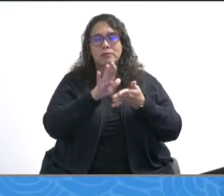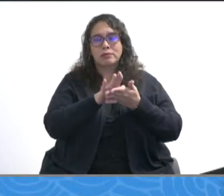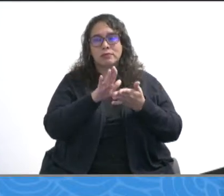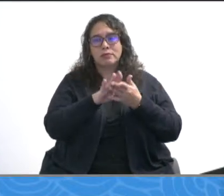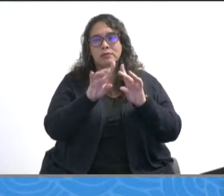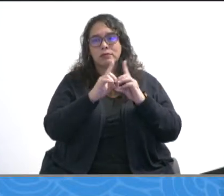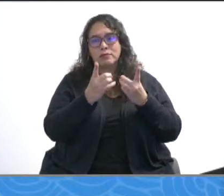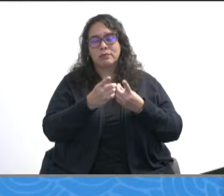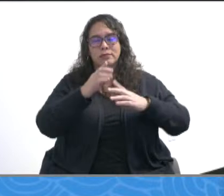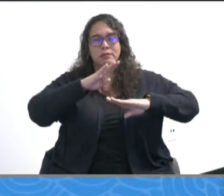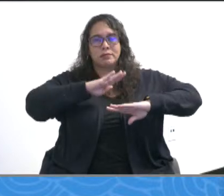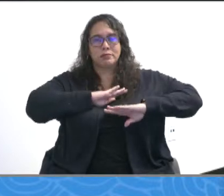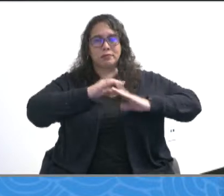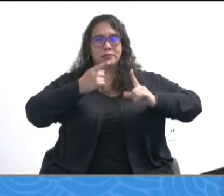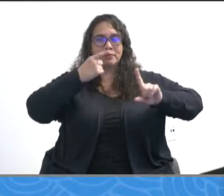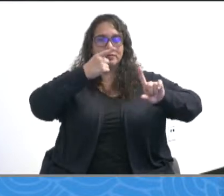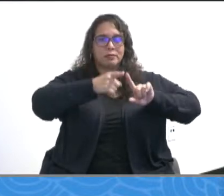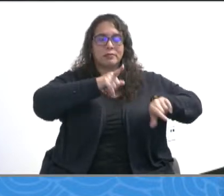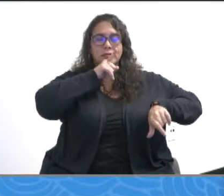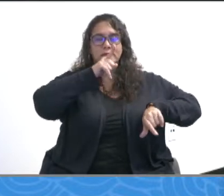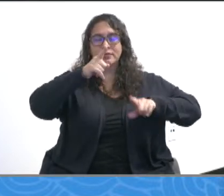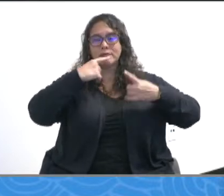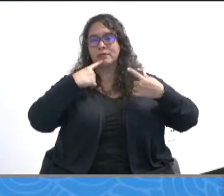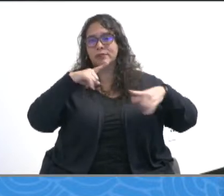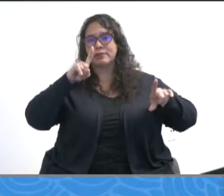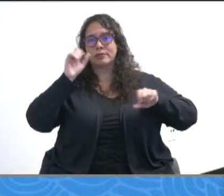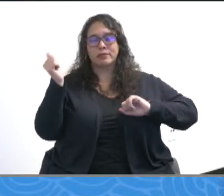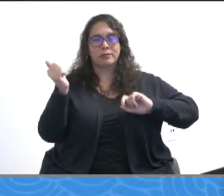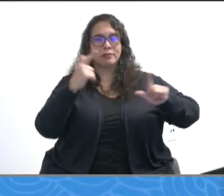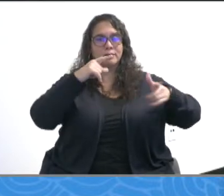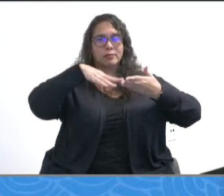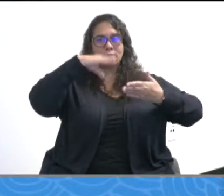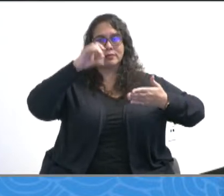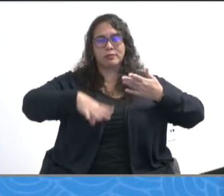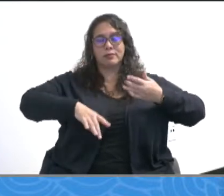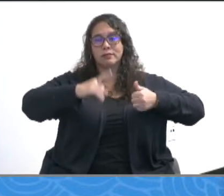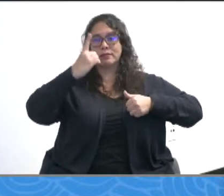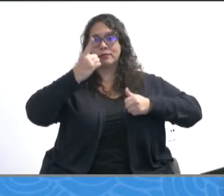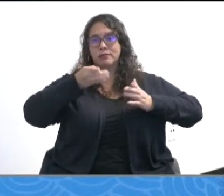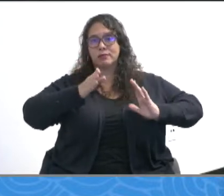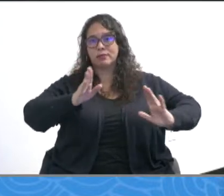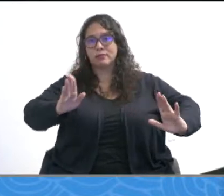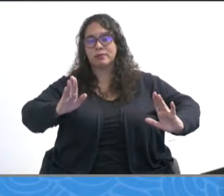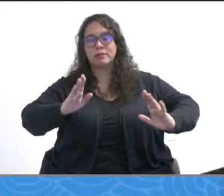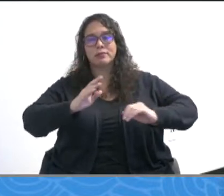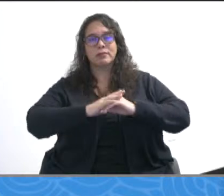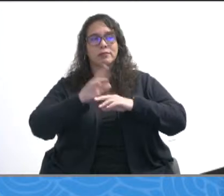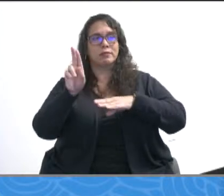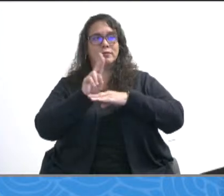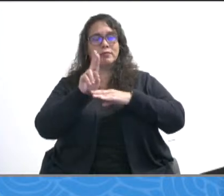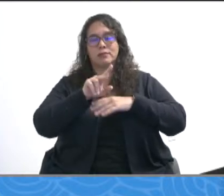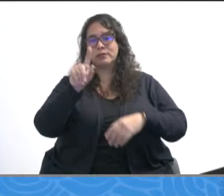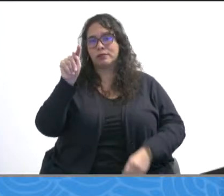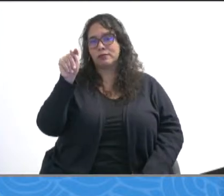in ensuring the success of all students. One of the ways we're asking you to participate is by using the ThoughtExchange platform.